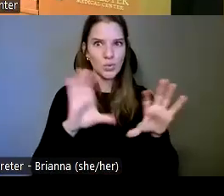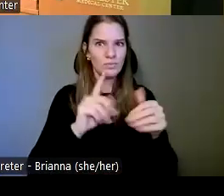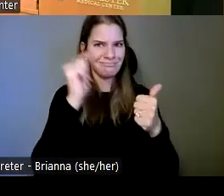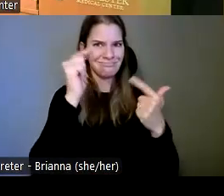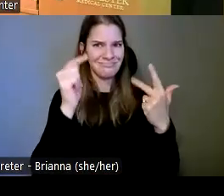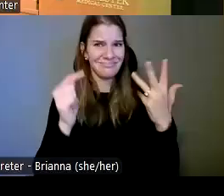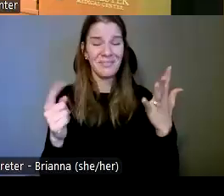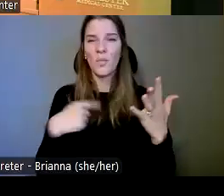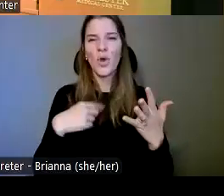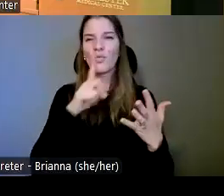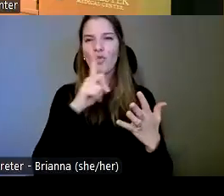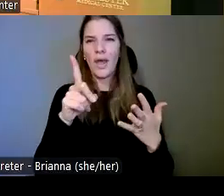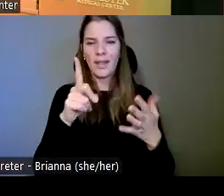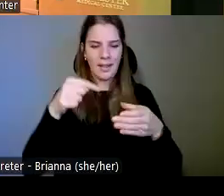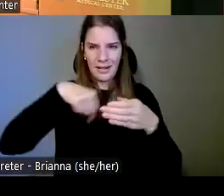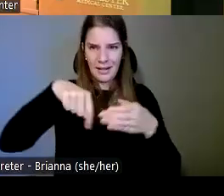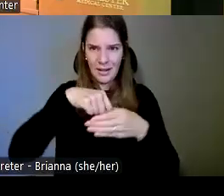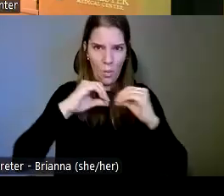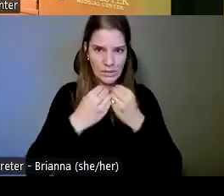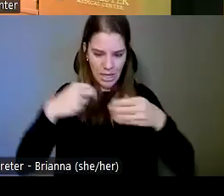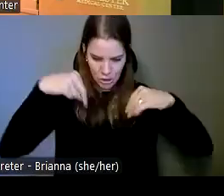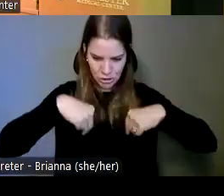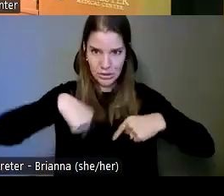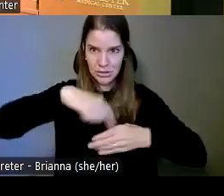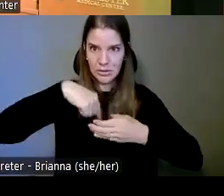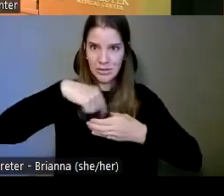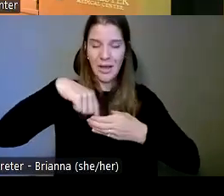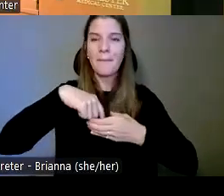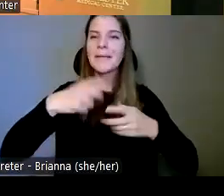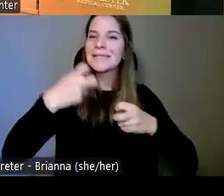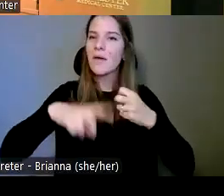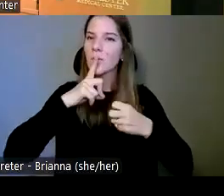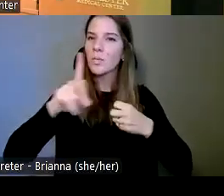it's really hard to build bridges and connections across institutions. But again, if you look at a